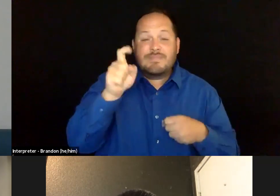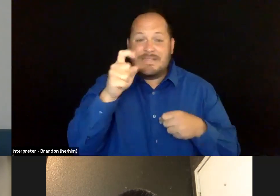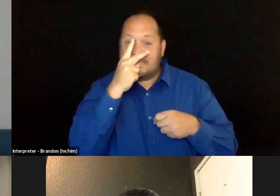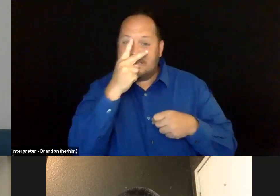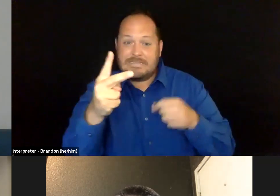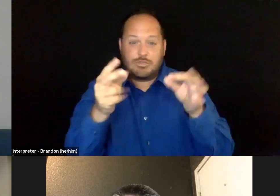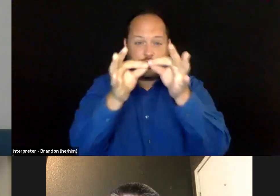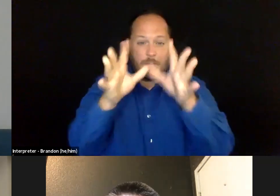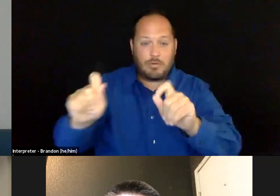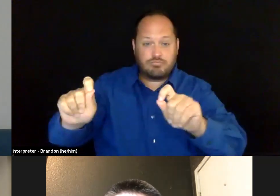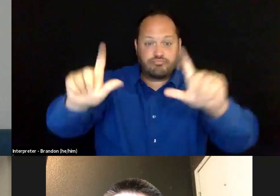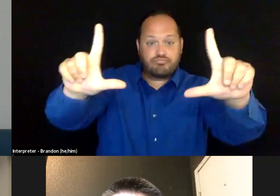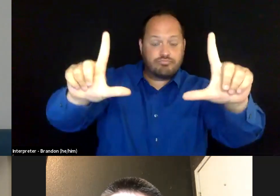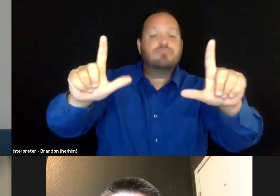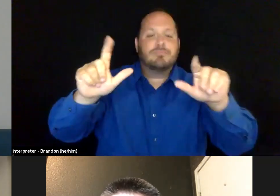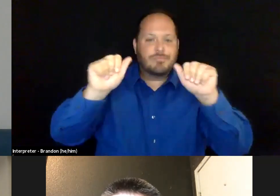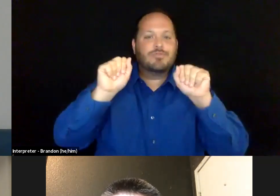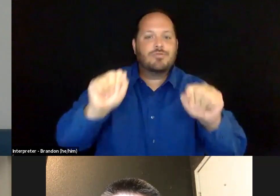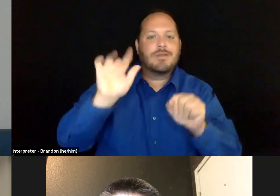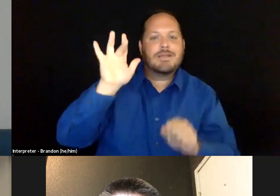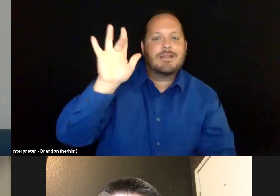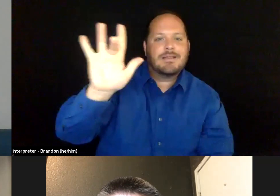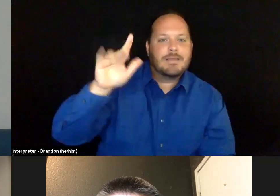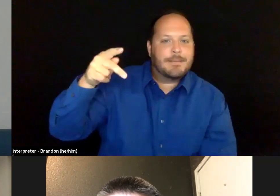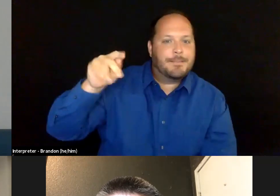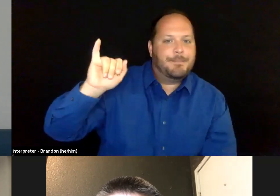the Q&A box, not the chat box.